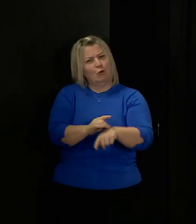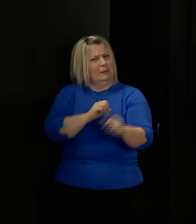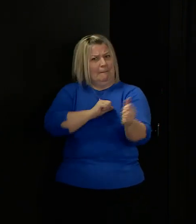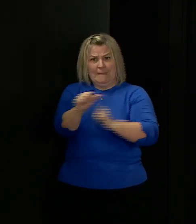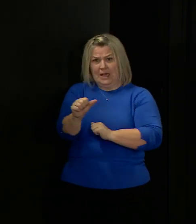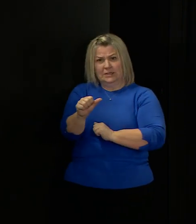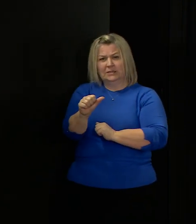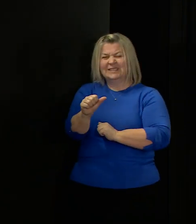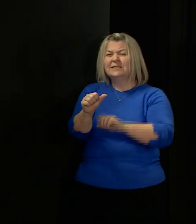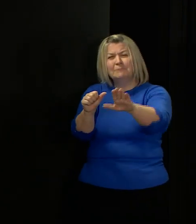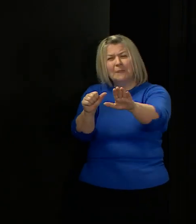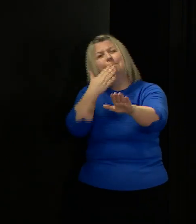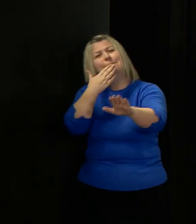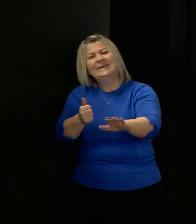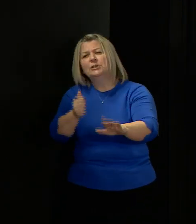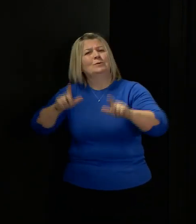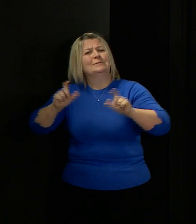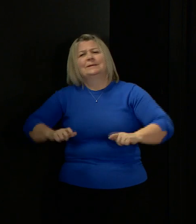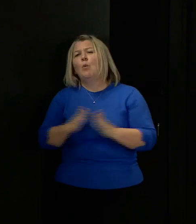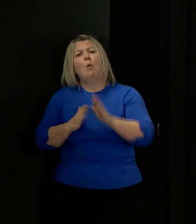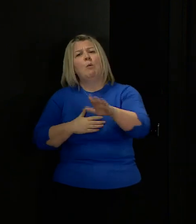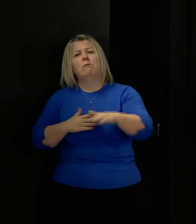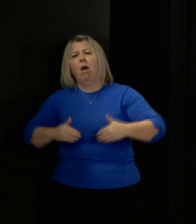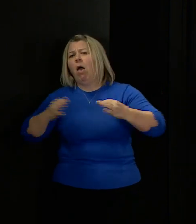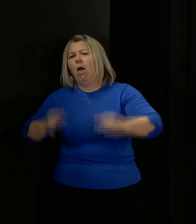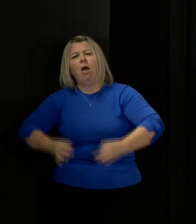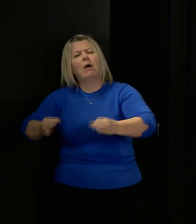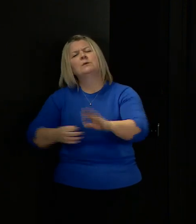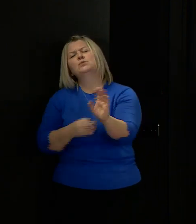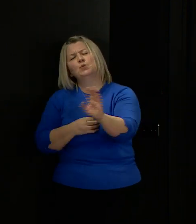they need you to speak to them about this some clinical investigations and